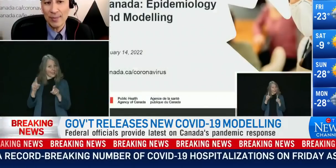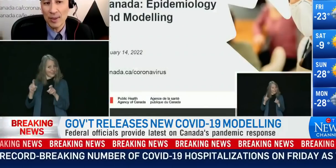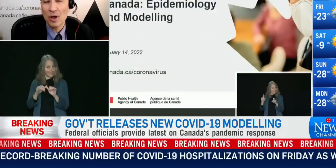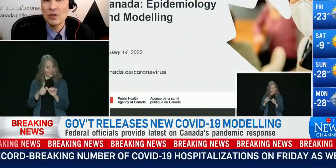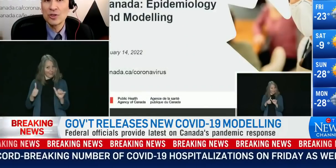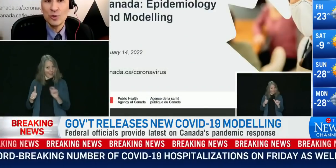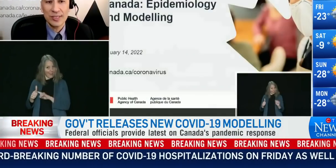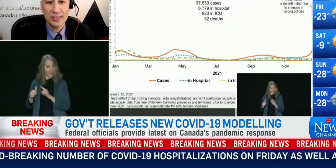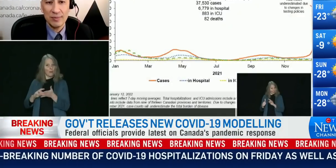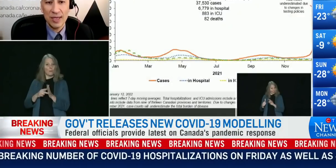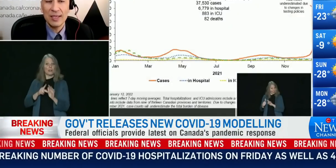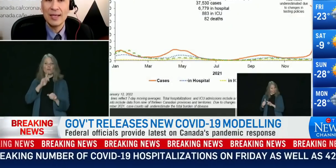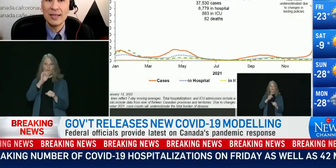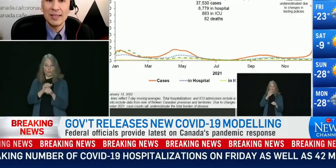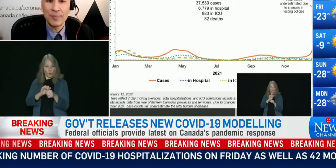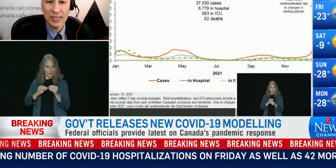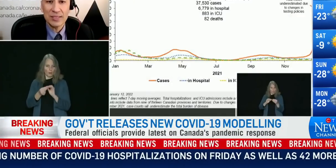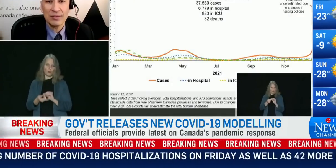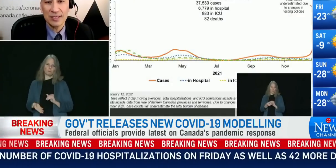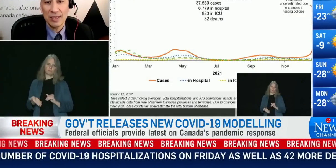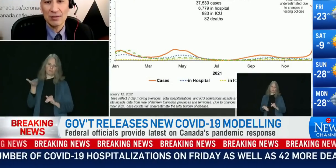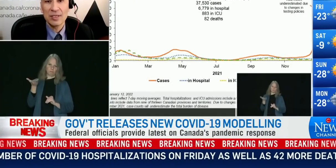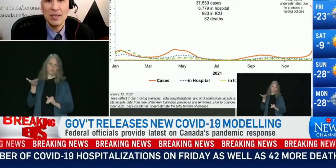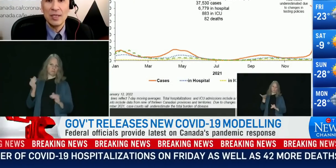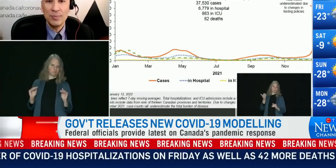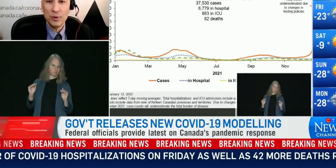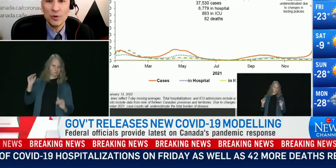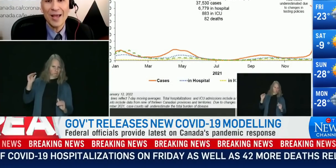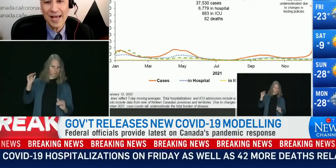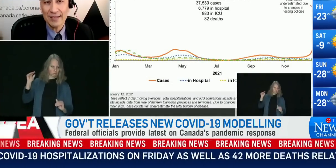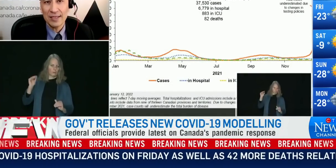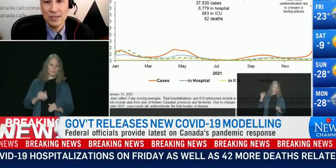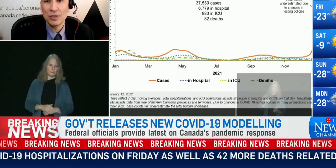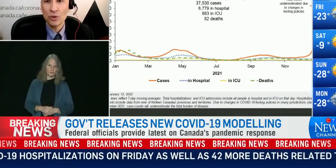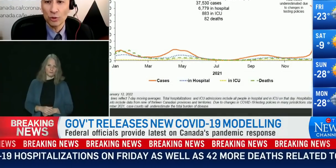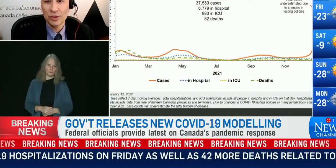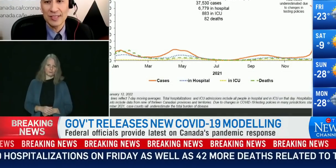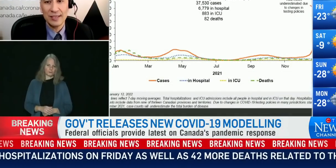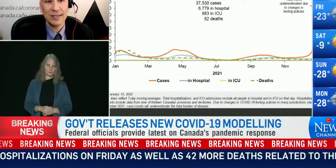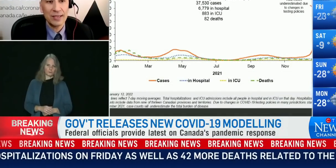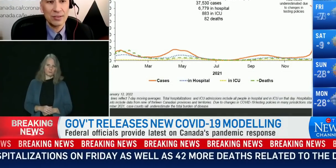THE DAILY NUMBER IS VERY HIGH